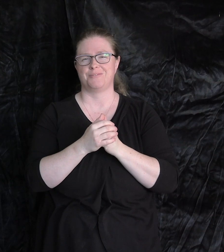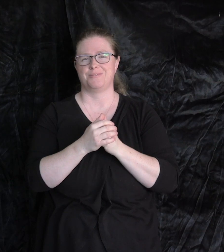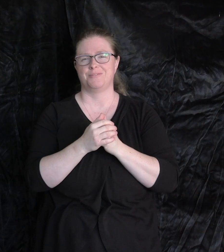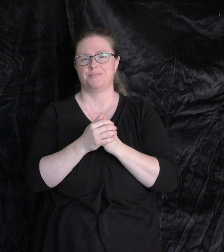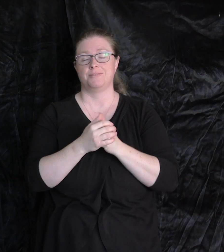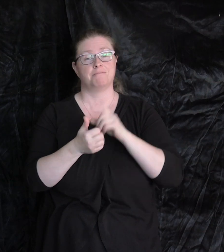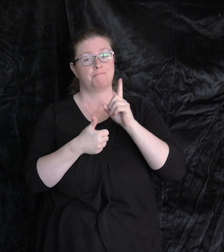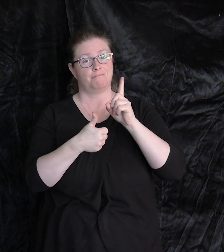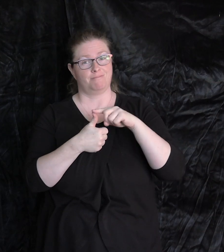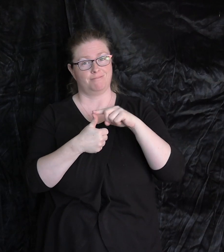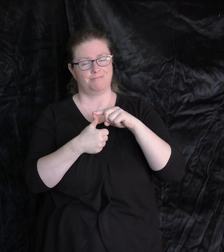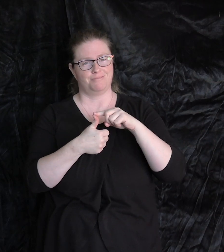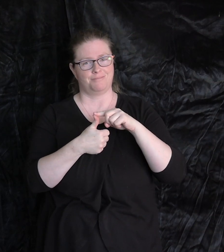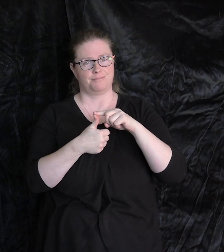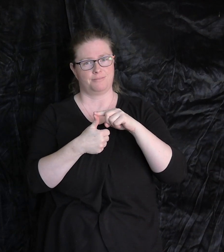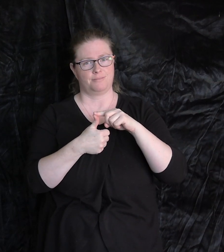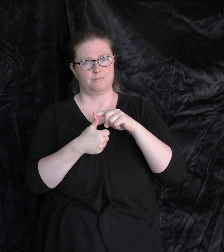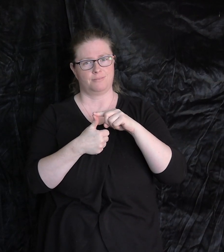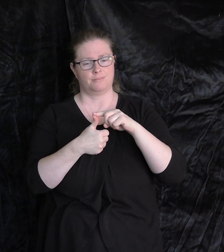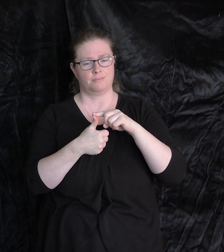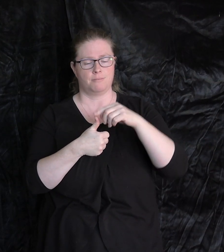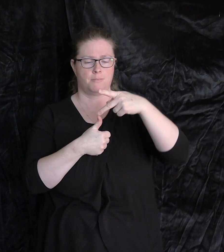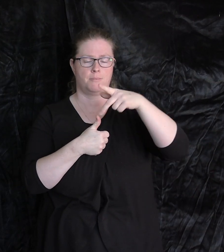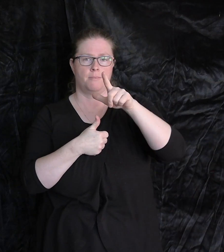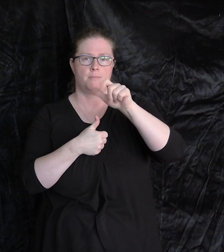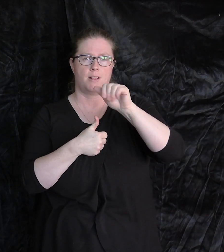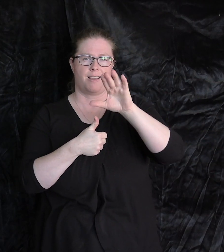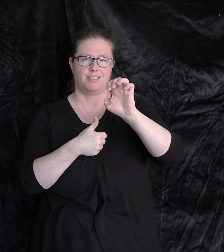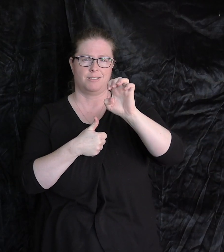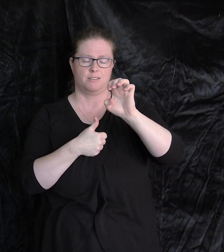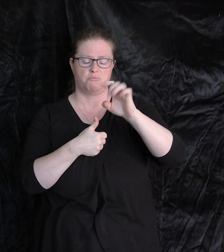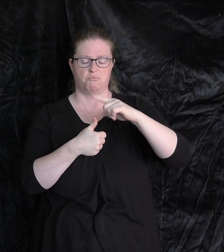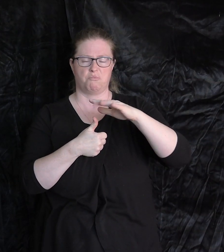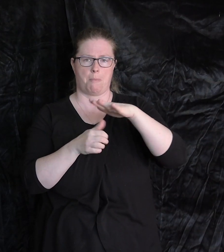One. Place. Up to a week before recording